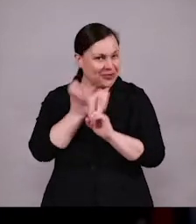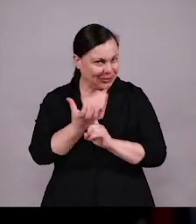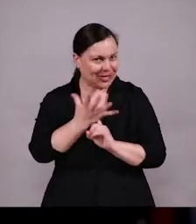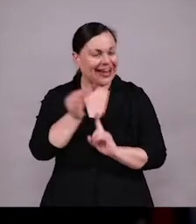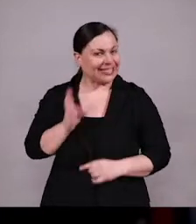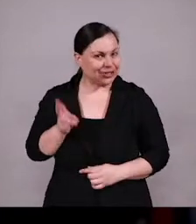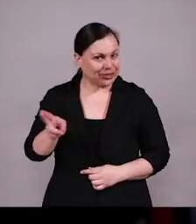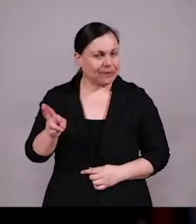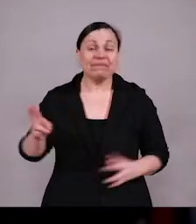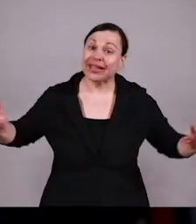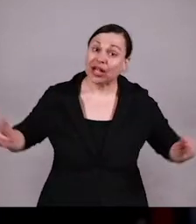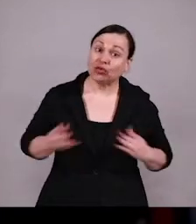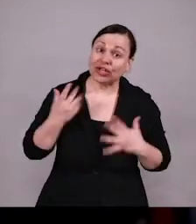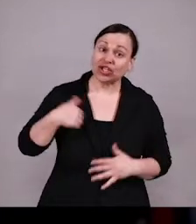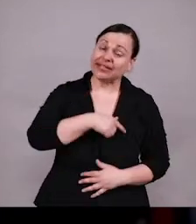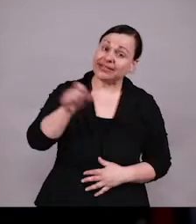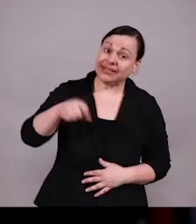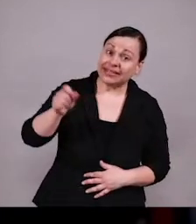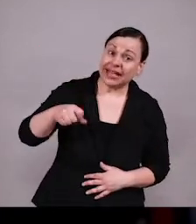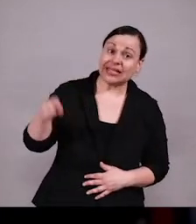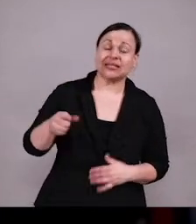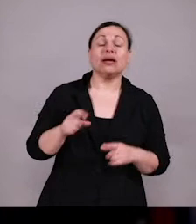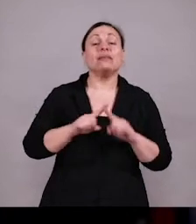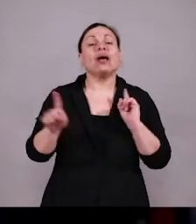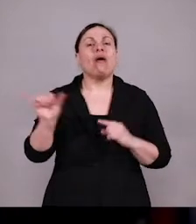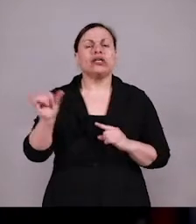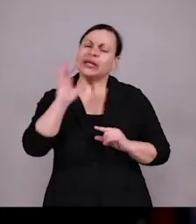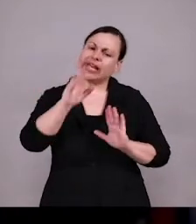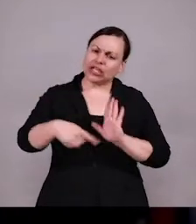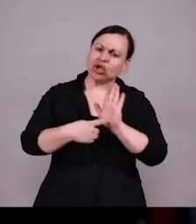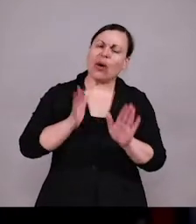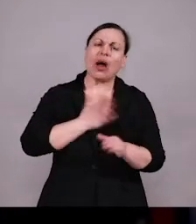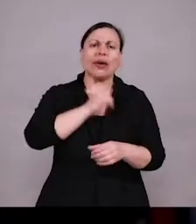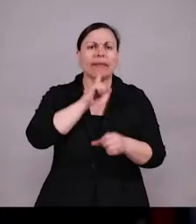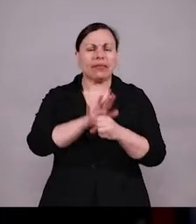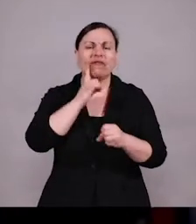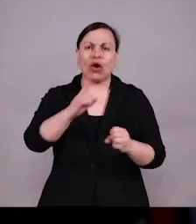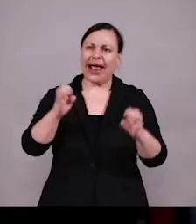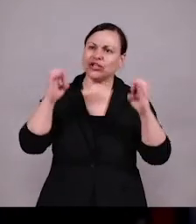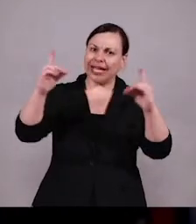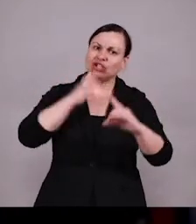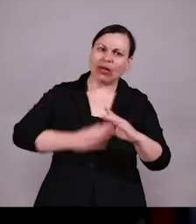us with their history and vibrancy, but they embody our commitment to educational excellence